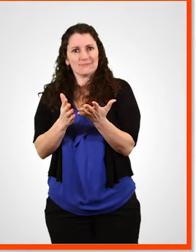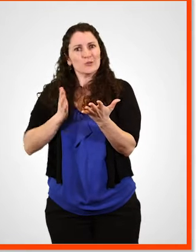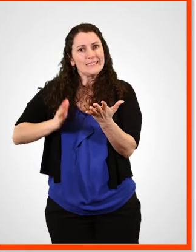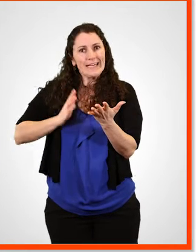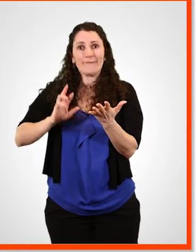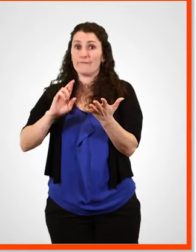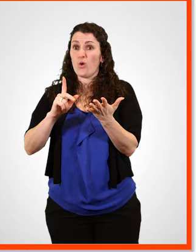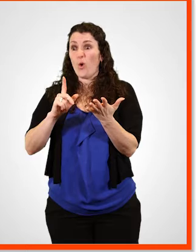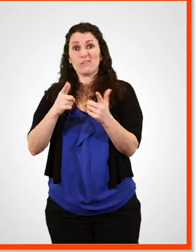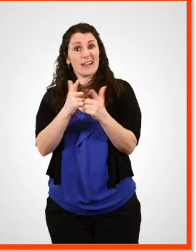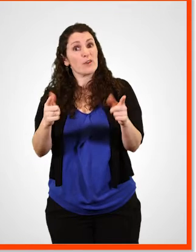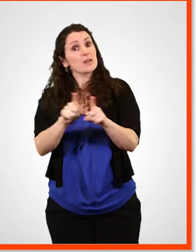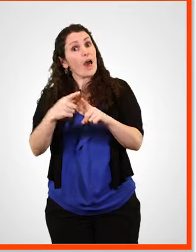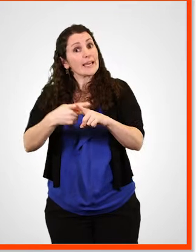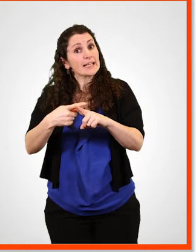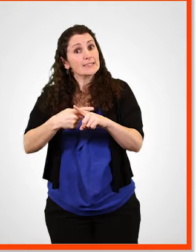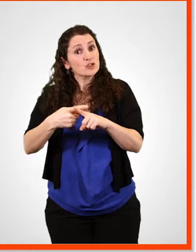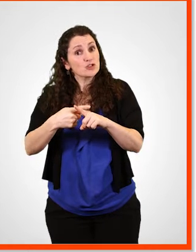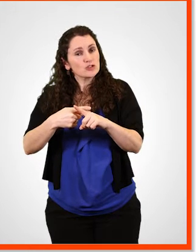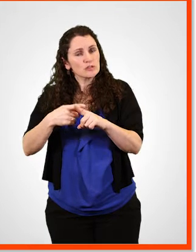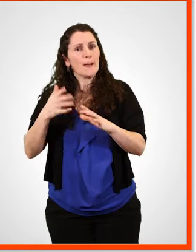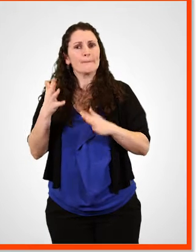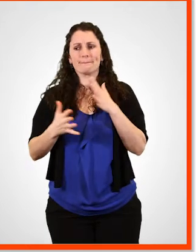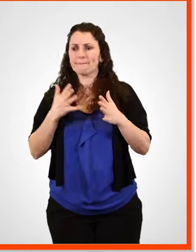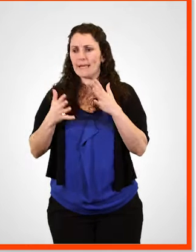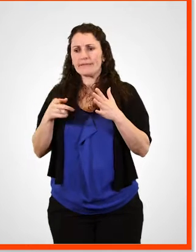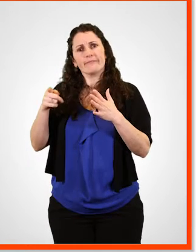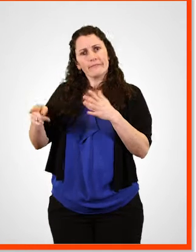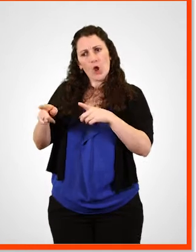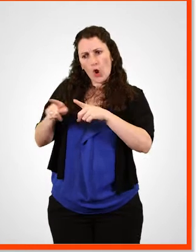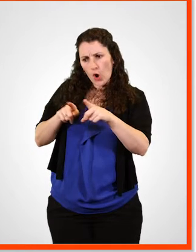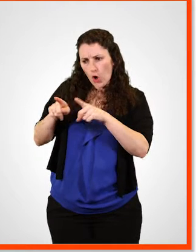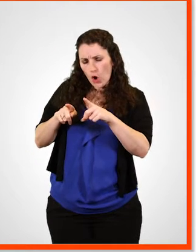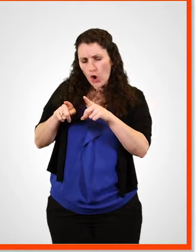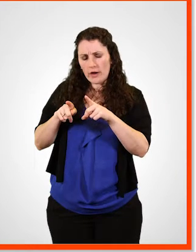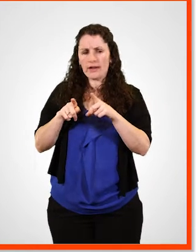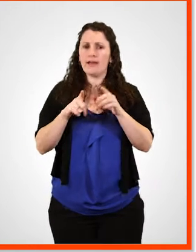The alphabetic principle is the understanding of this systematic and explicit relationship between letters and sounds